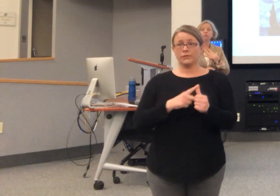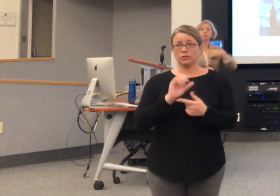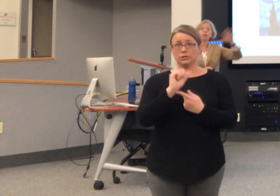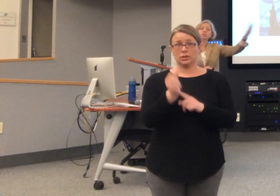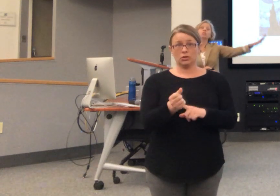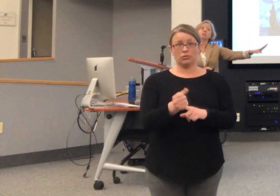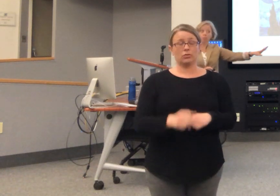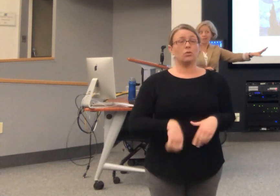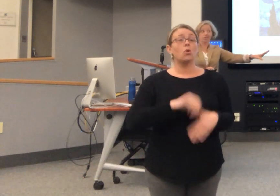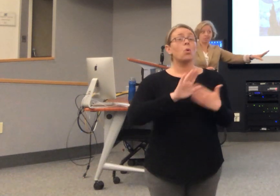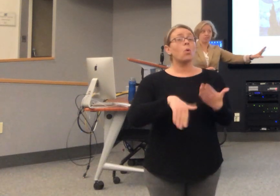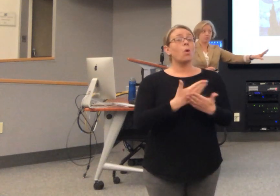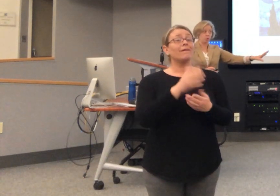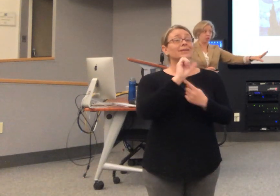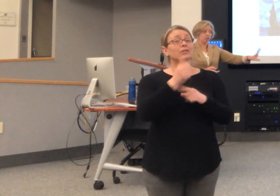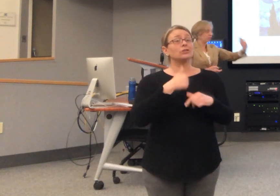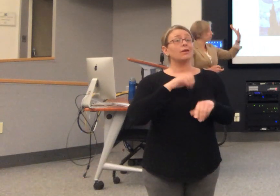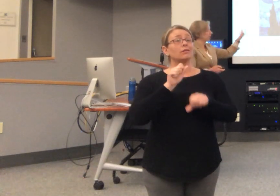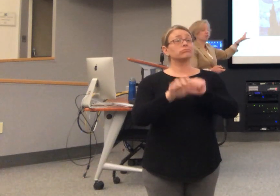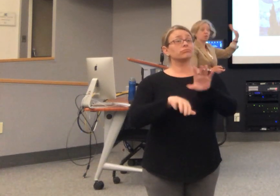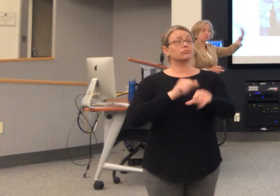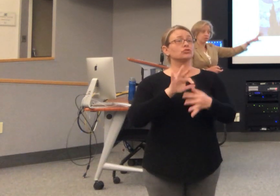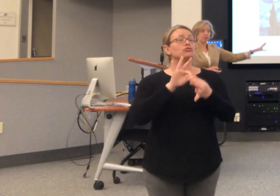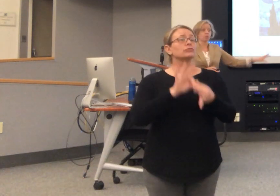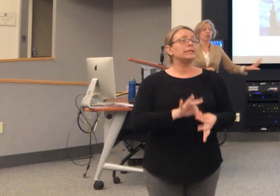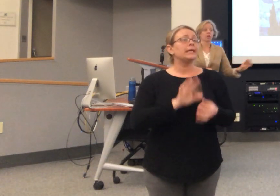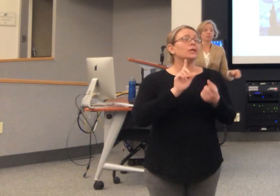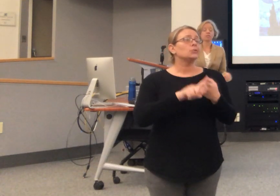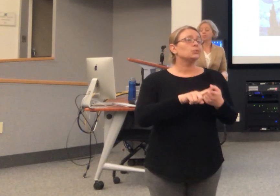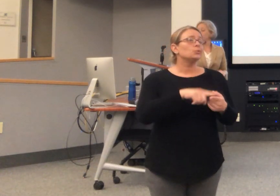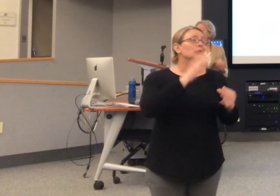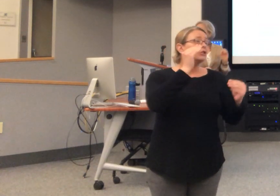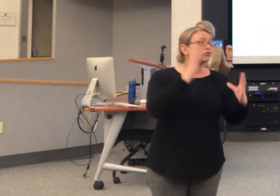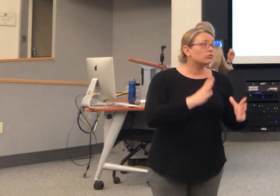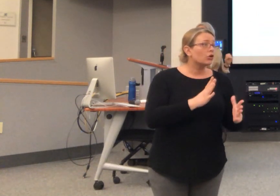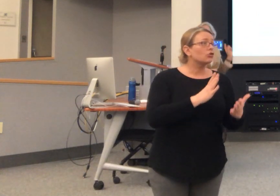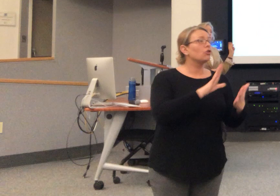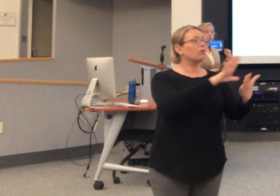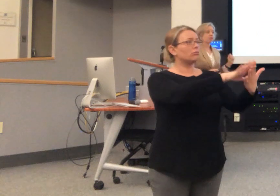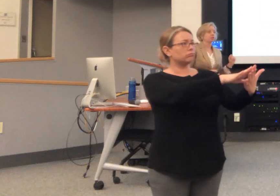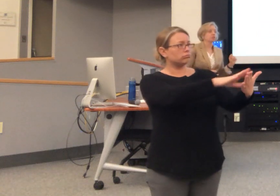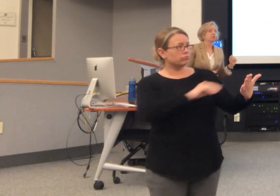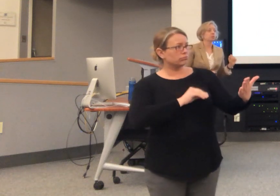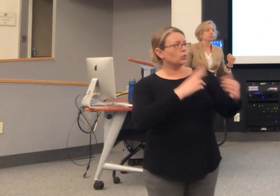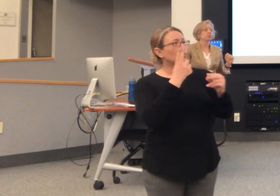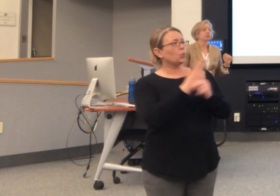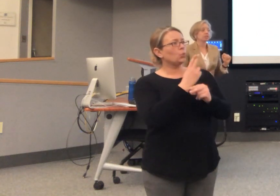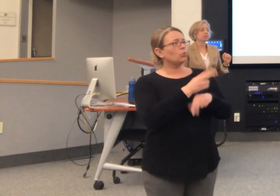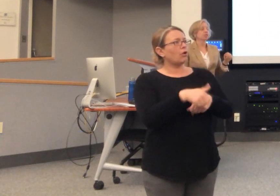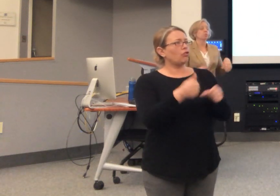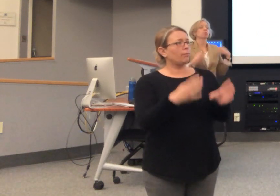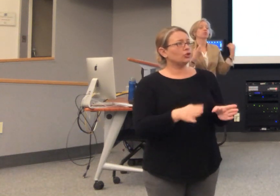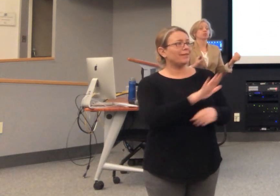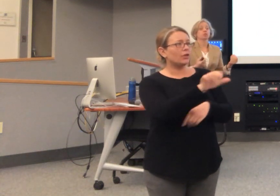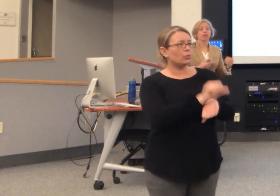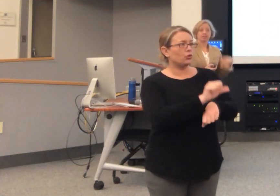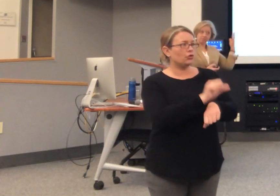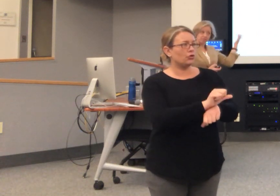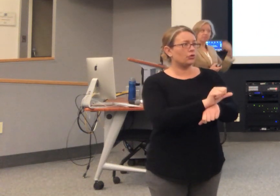or student, wanting to use someone else's work. You know, the Van Goghs or Andy Warhols. Here's hypothetical two dealing with works you create.